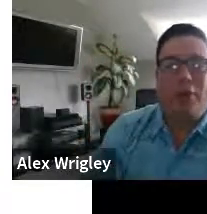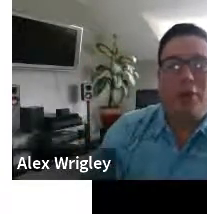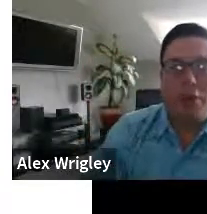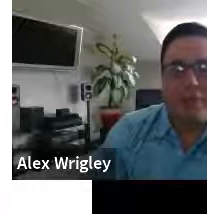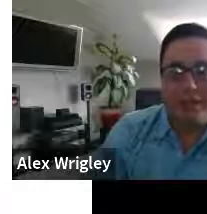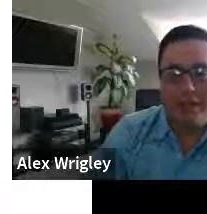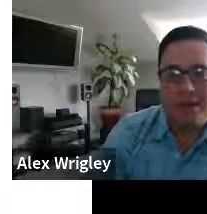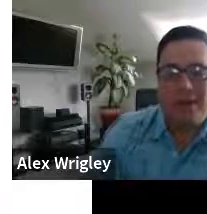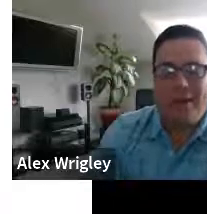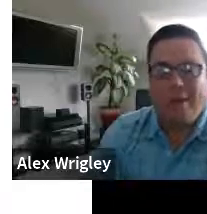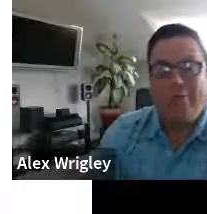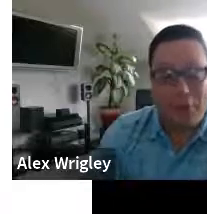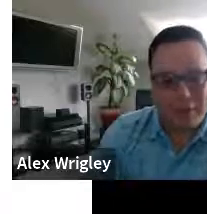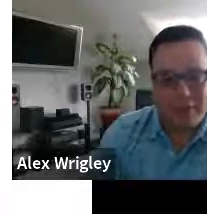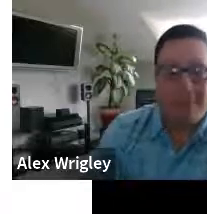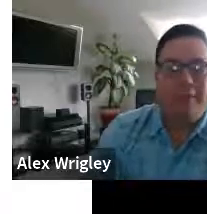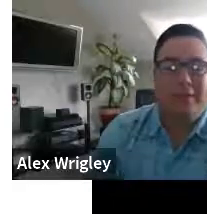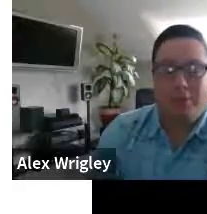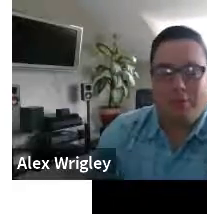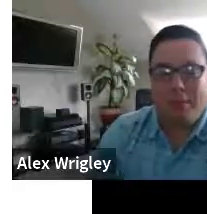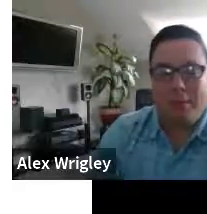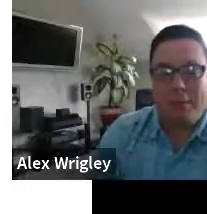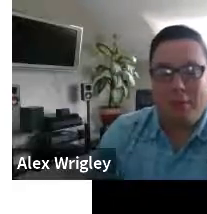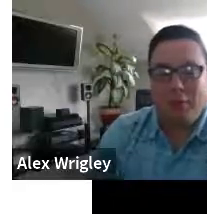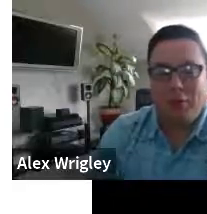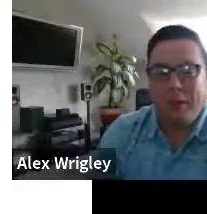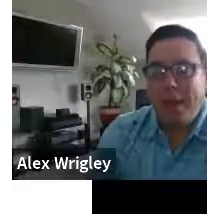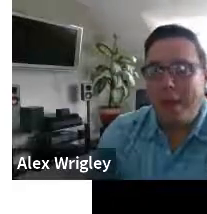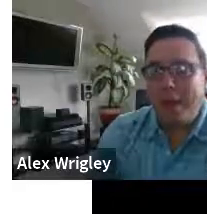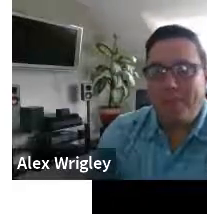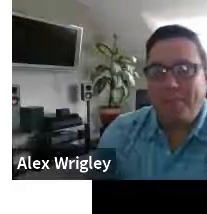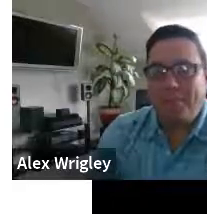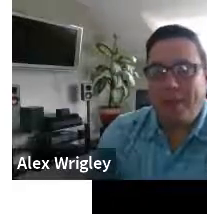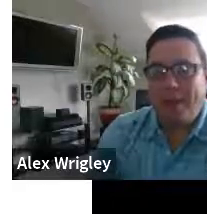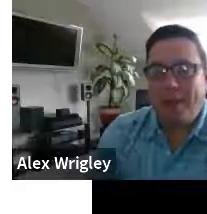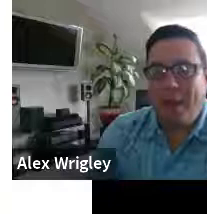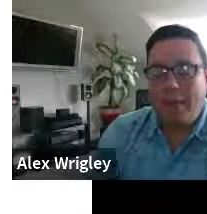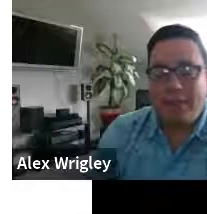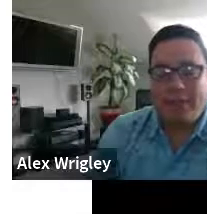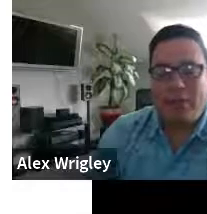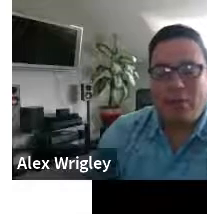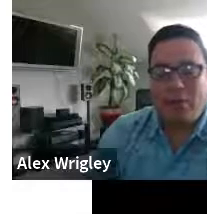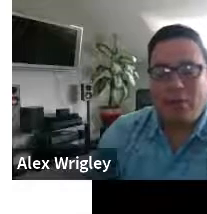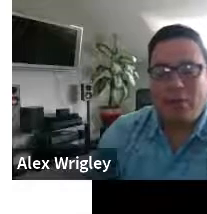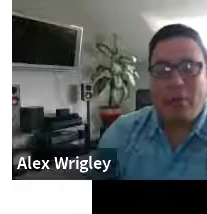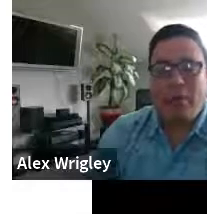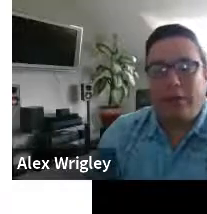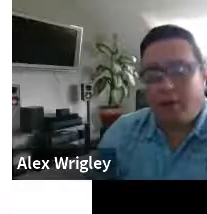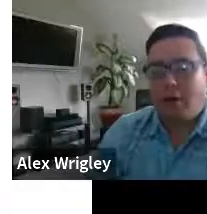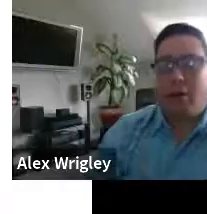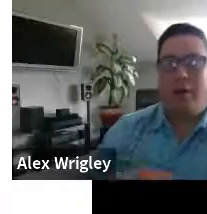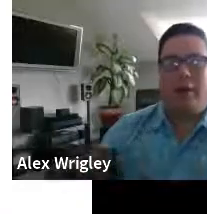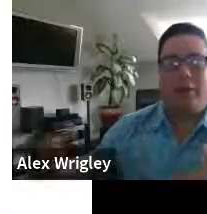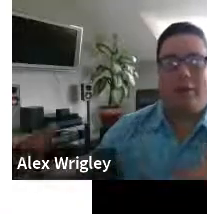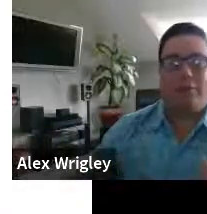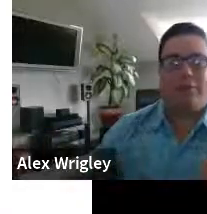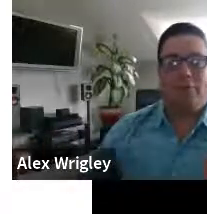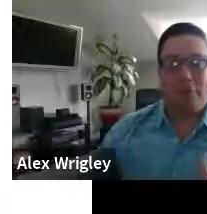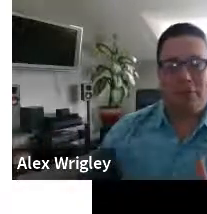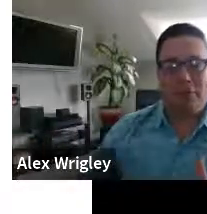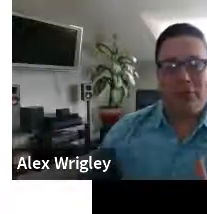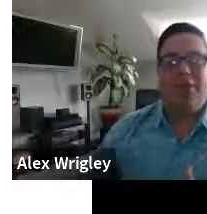your Adobe Sign Focused Customer Success Manager. That means I work with our SCCC